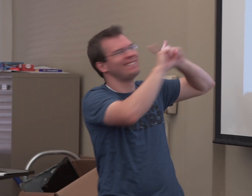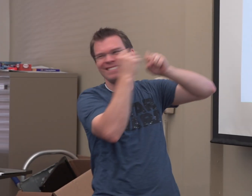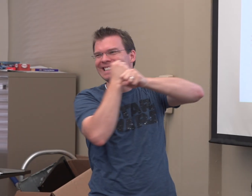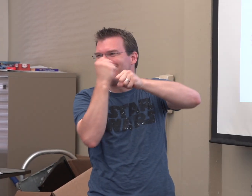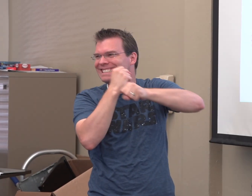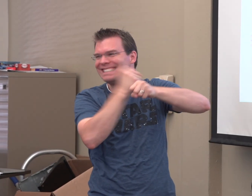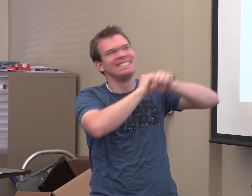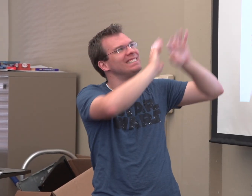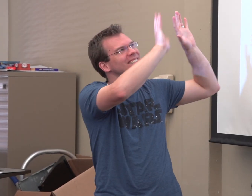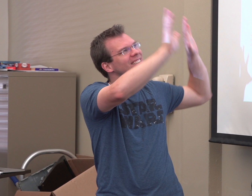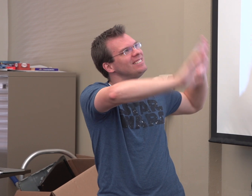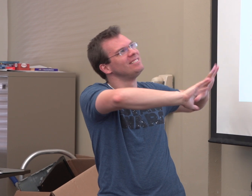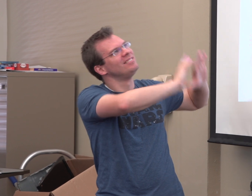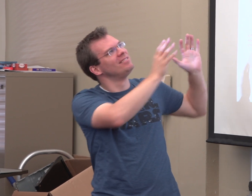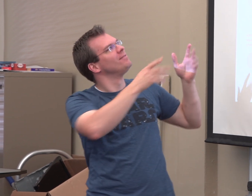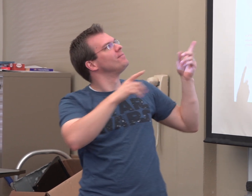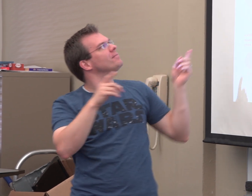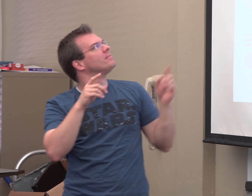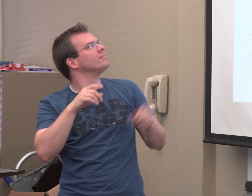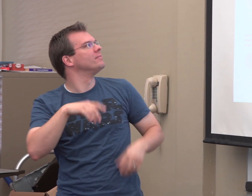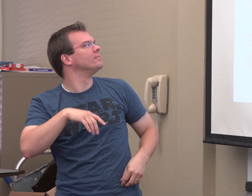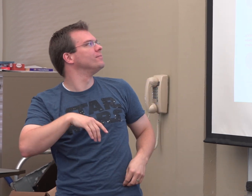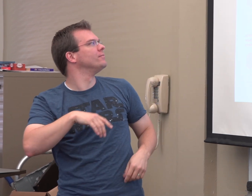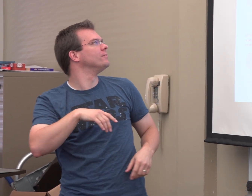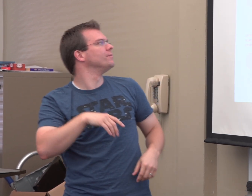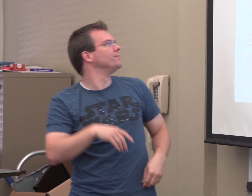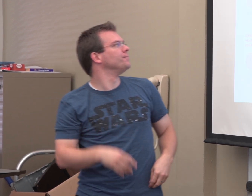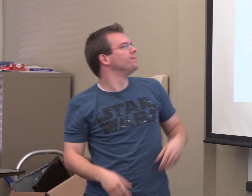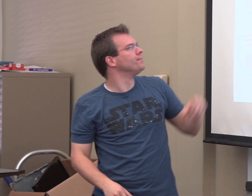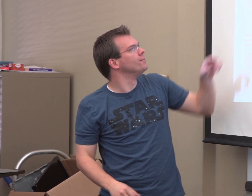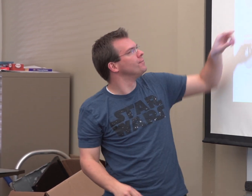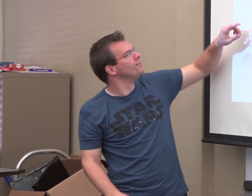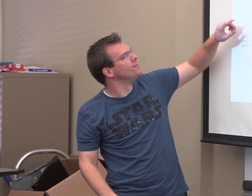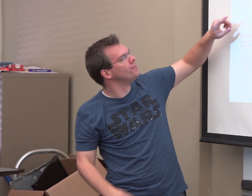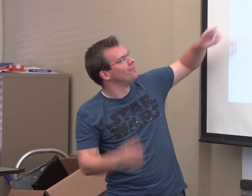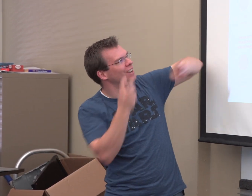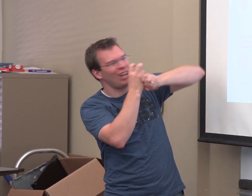FIRST UP, COLLEGE PREP IS UNDERWAY AS STUDENTS ALL OVER THE STATE OF ALABAMA PREPARE TO EMBARK